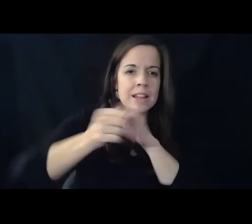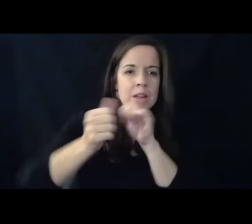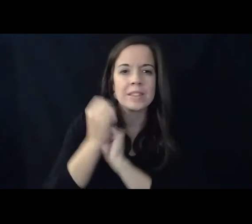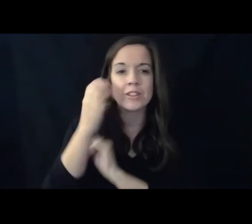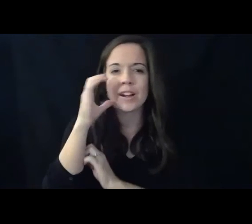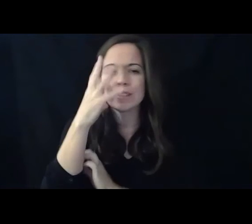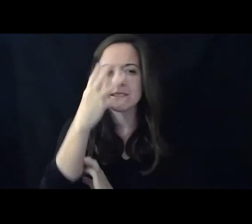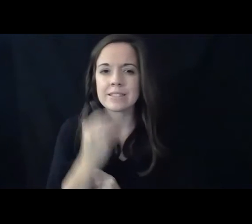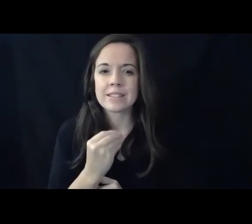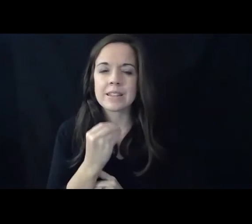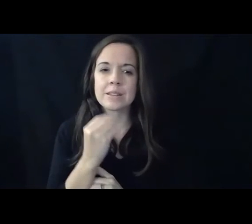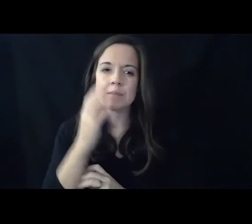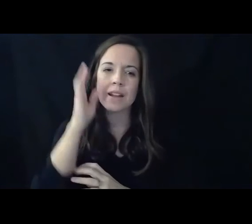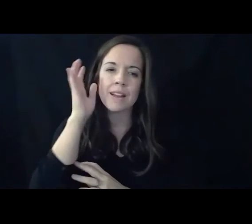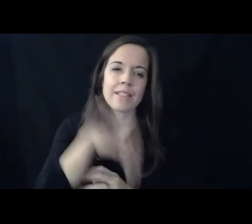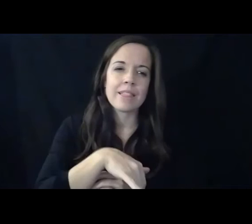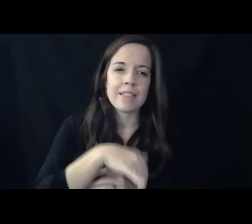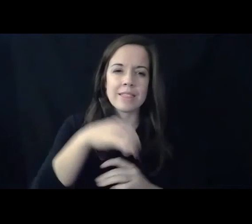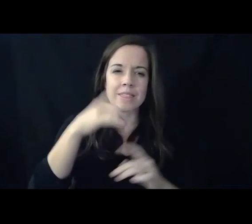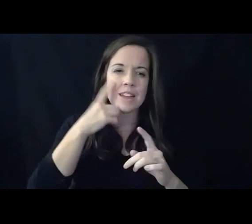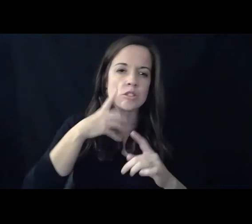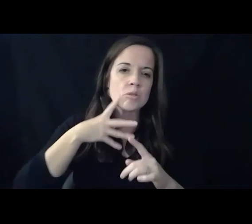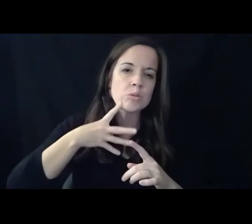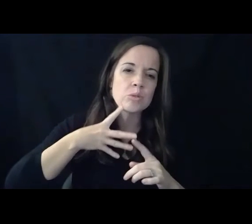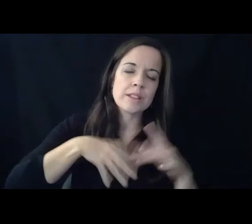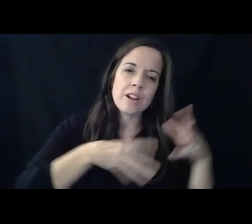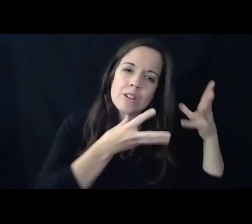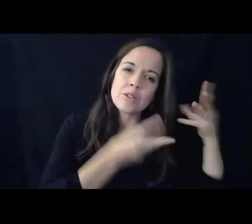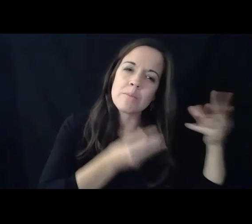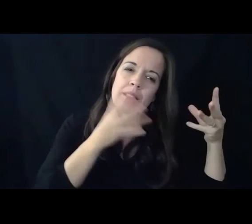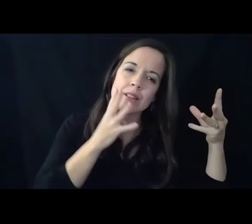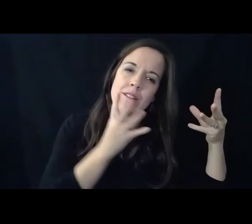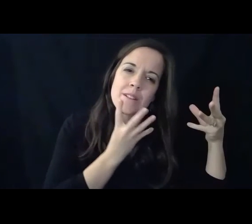that drooling-on-your-pillow sleep that charms the amber moon